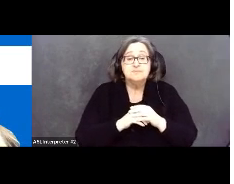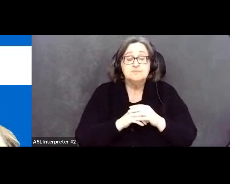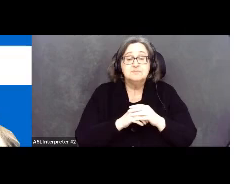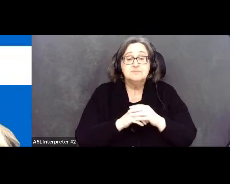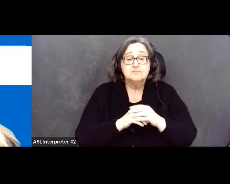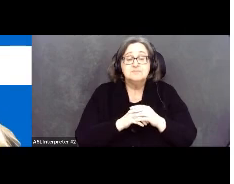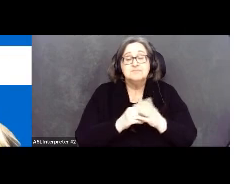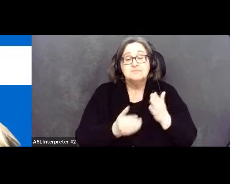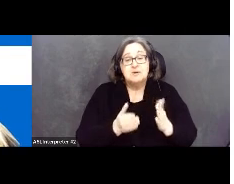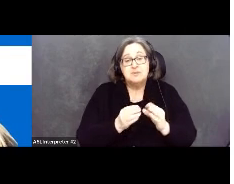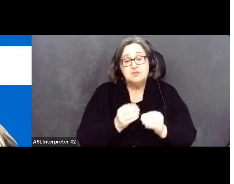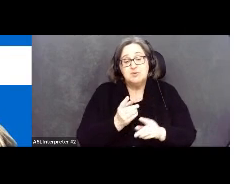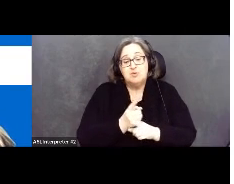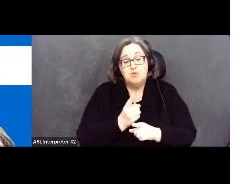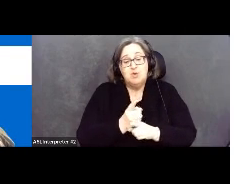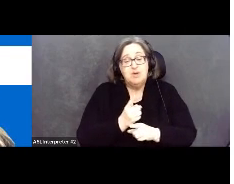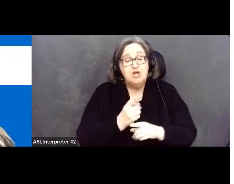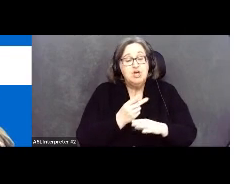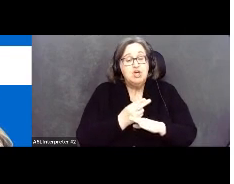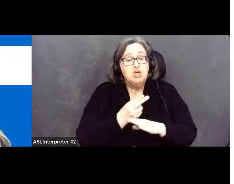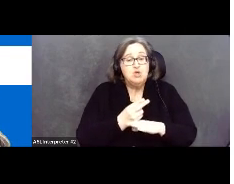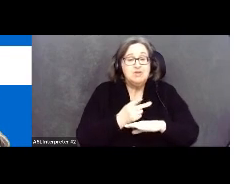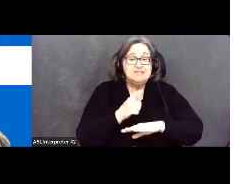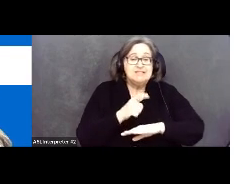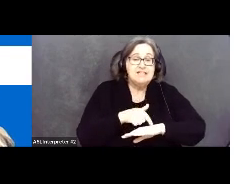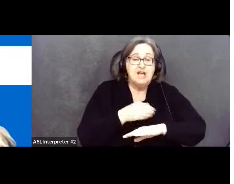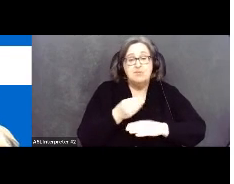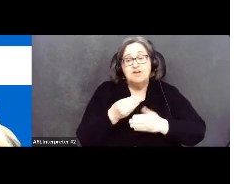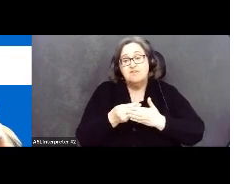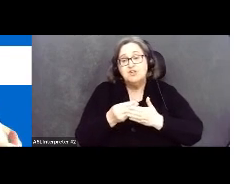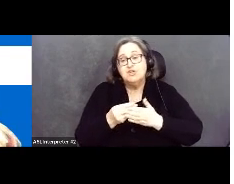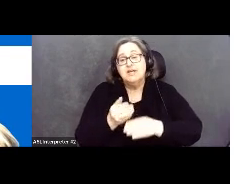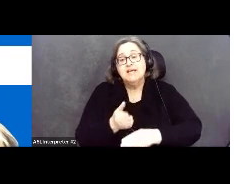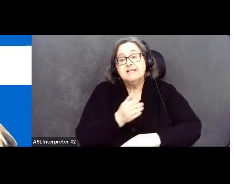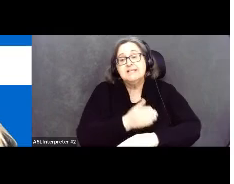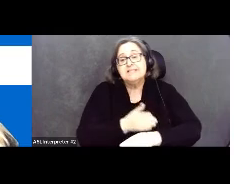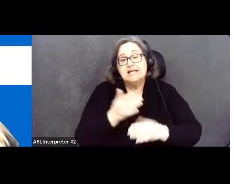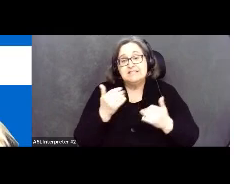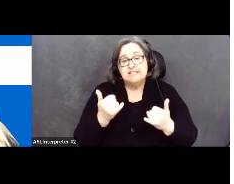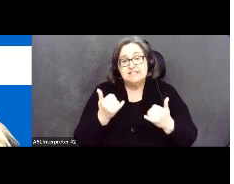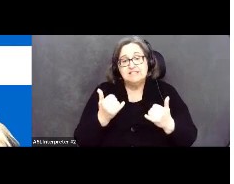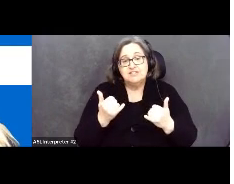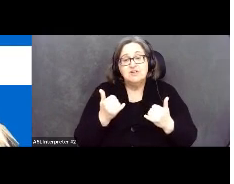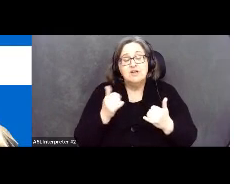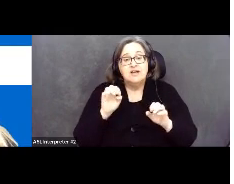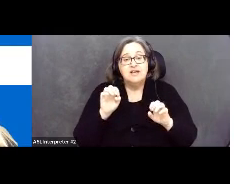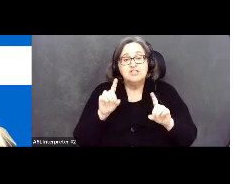it may be more appropriate to use the time and funding to enhance existing educational resources. Next slide.